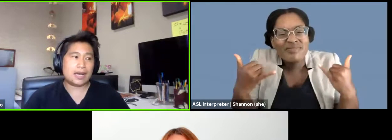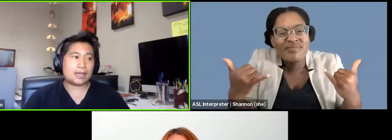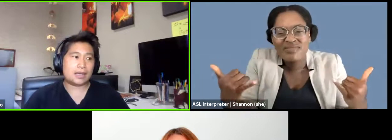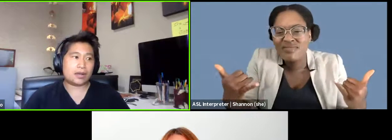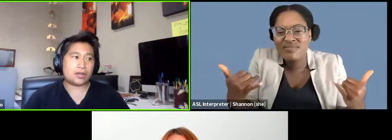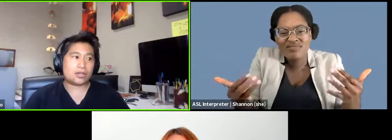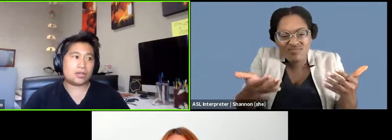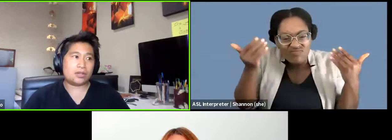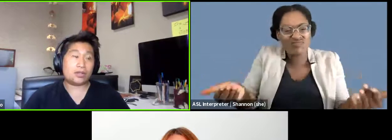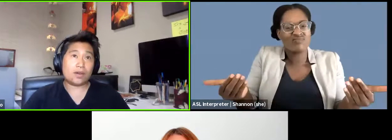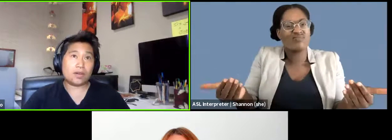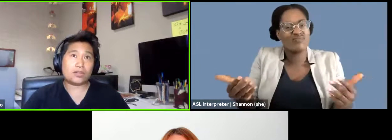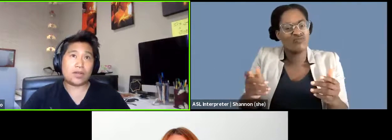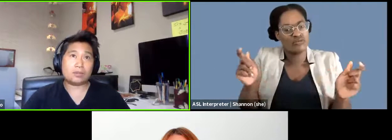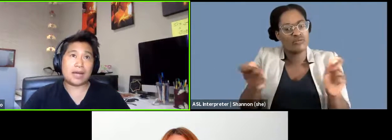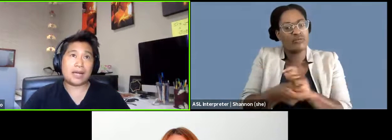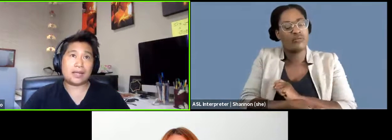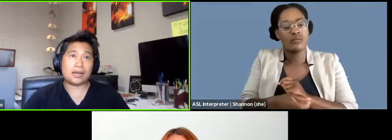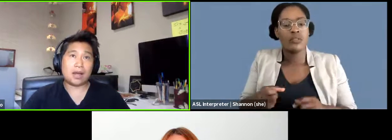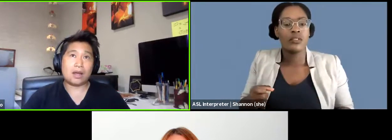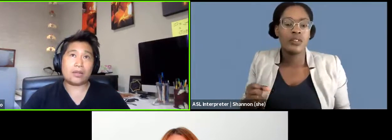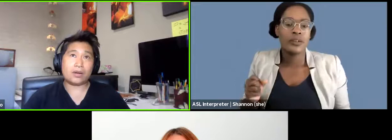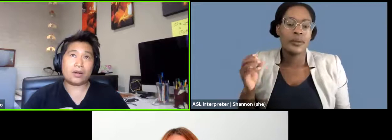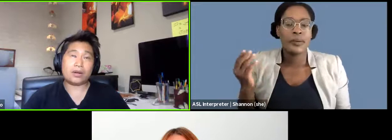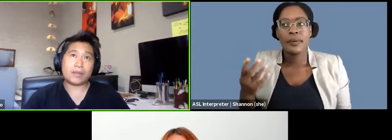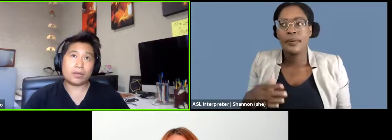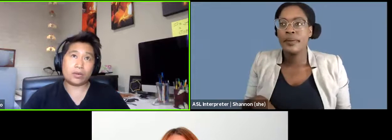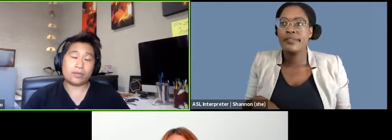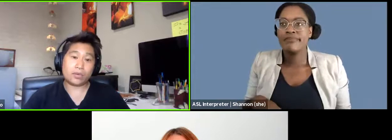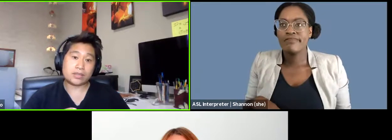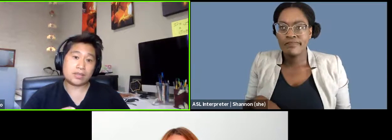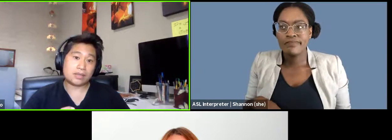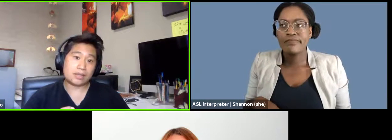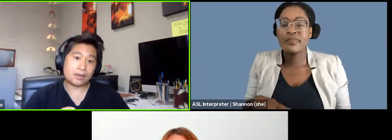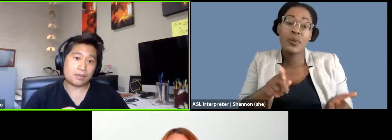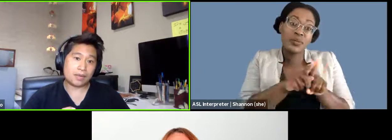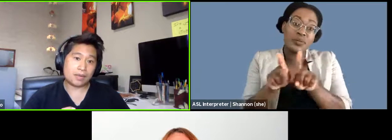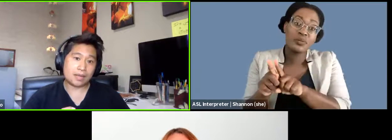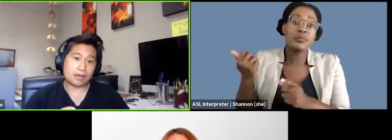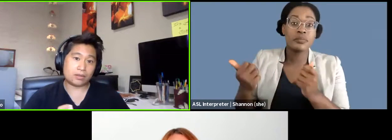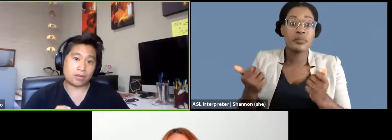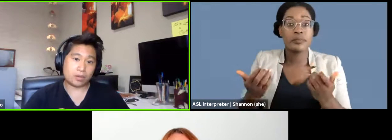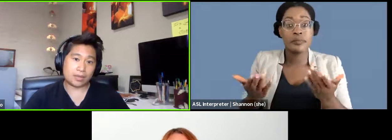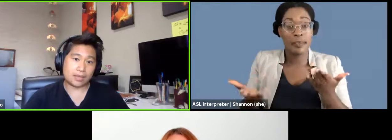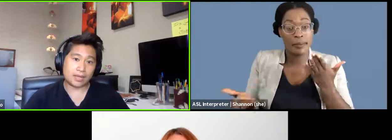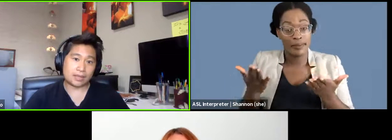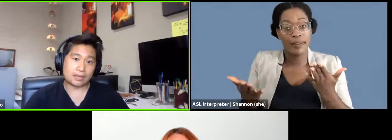I think it could have also helped highlight other minority voices who were more silent.